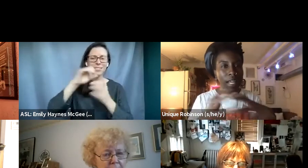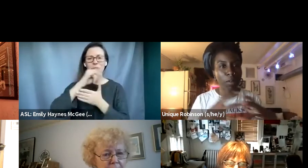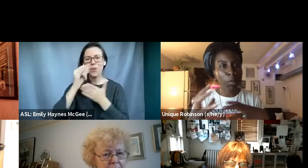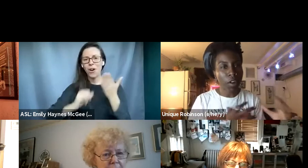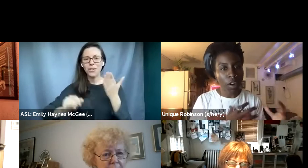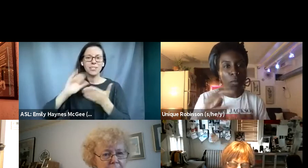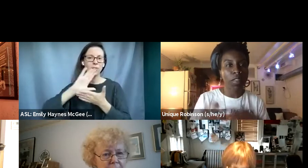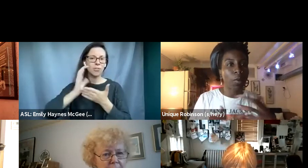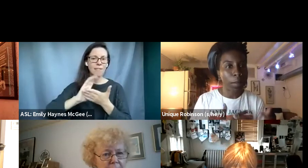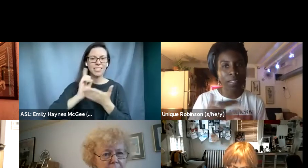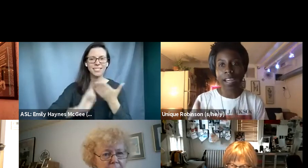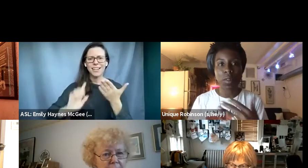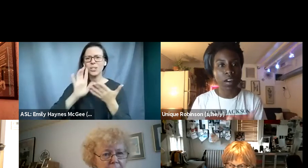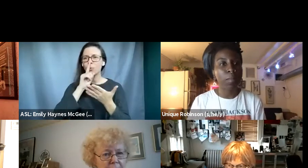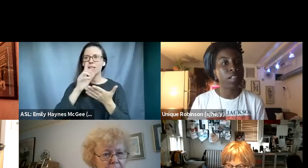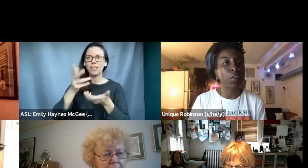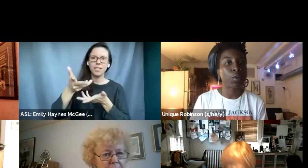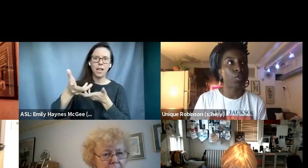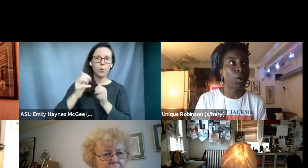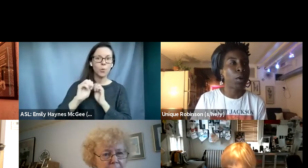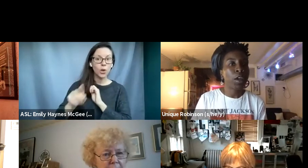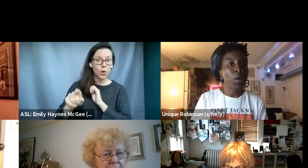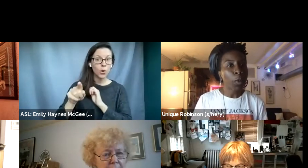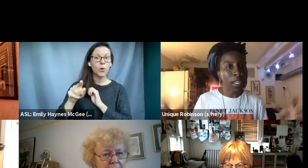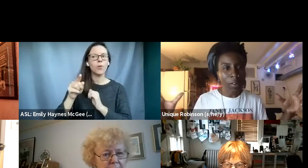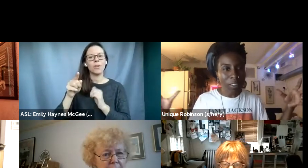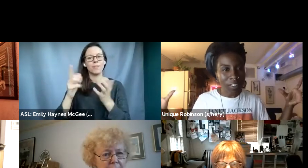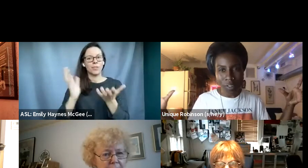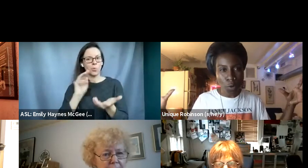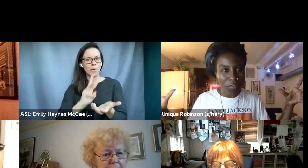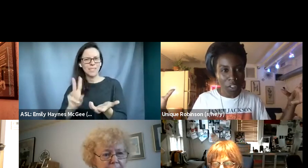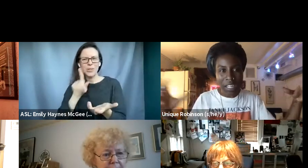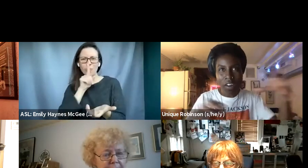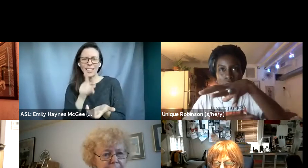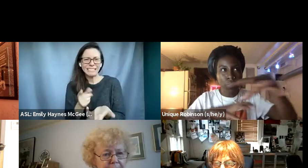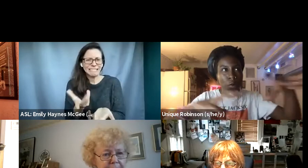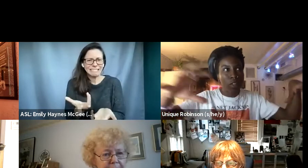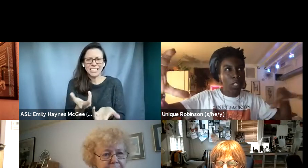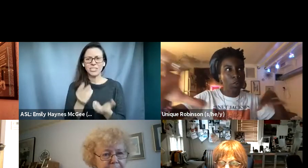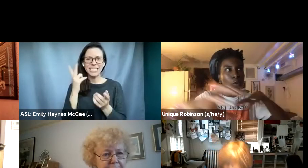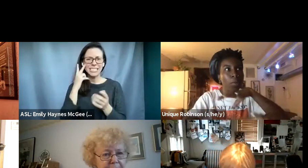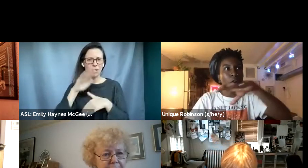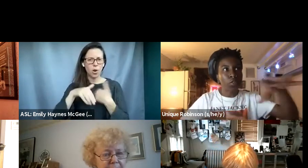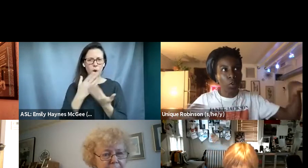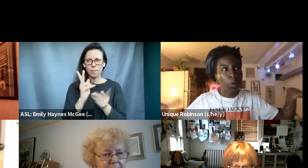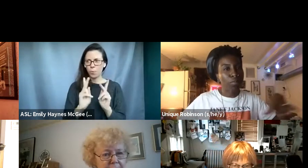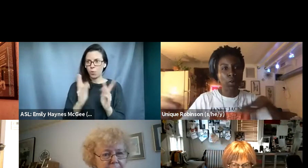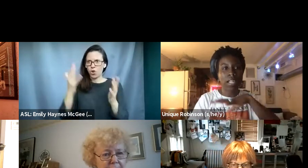collaborate with her, with our website and with other materials. So we just sort of looking at all of the folks that we knew but also who were bring ant in